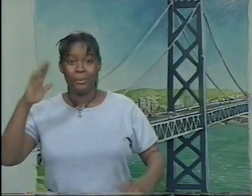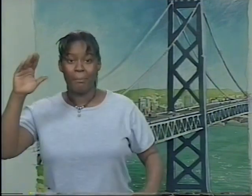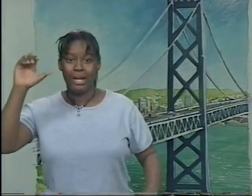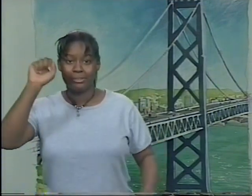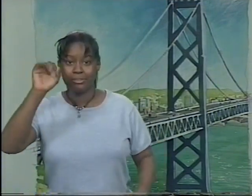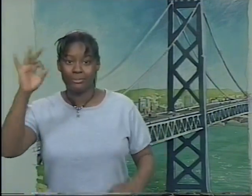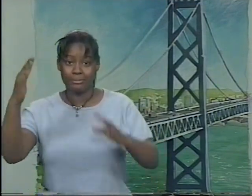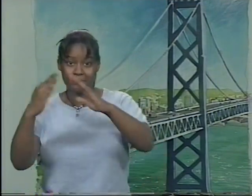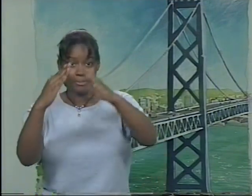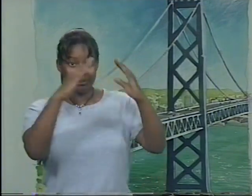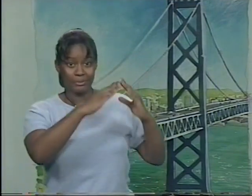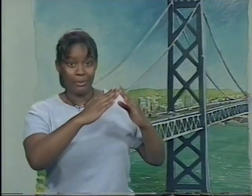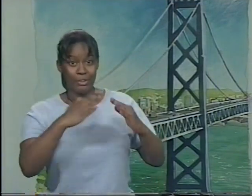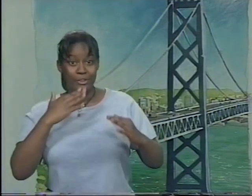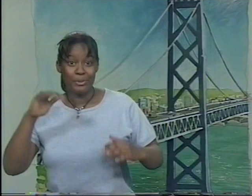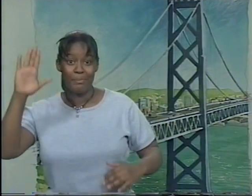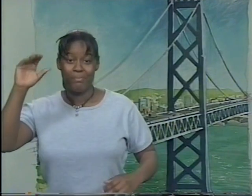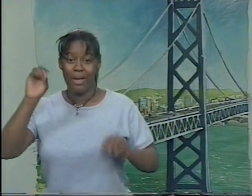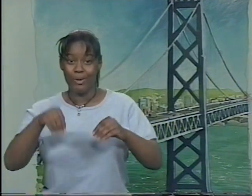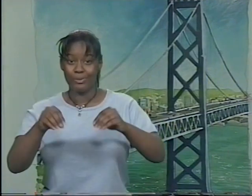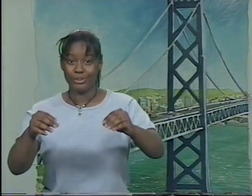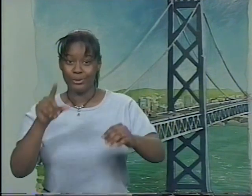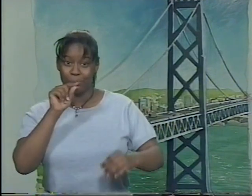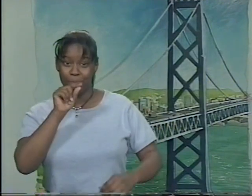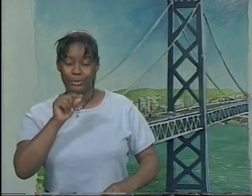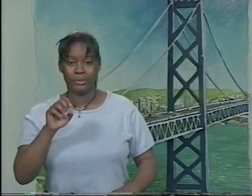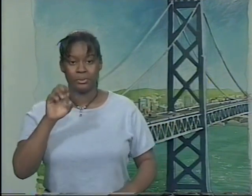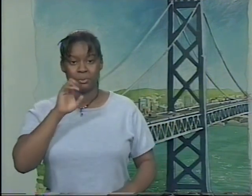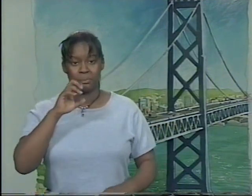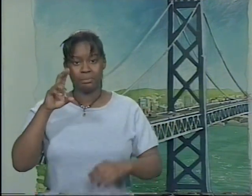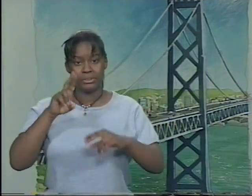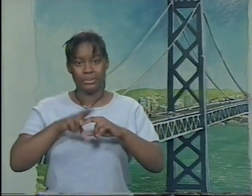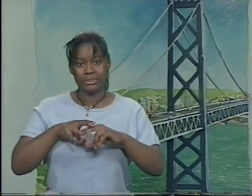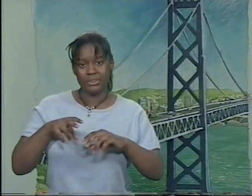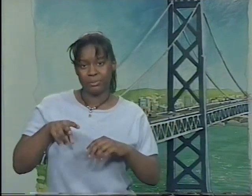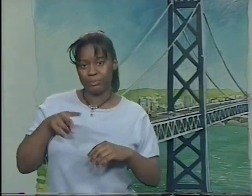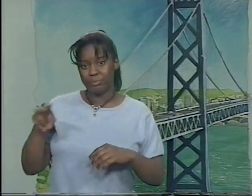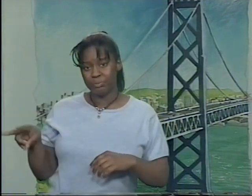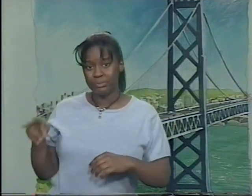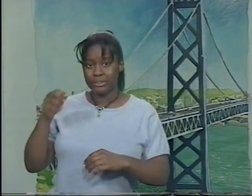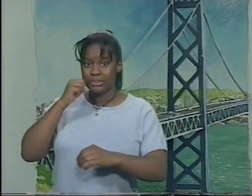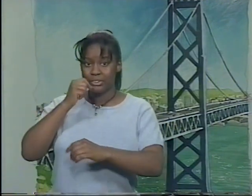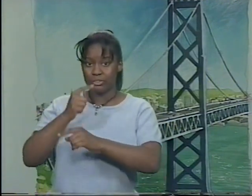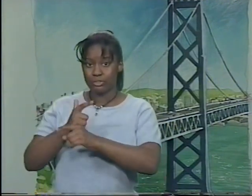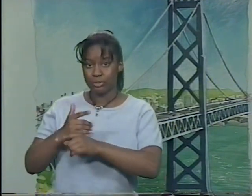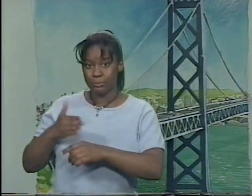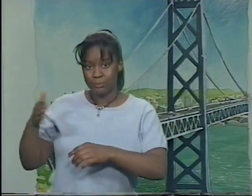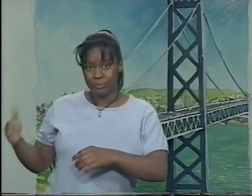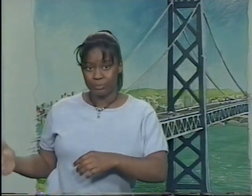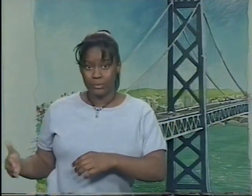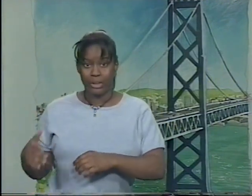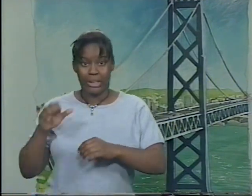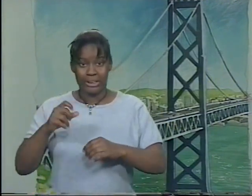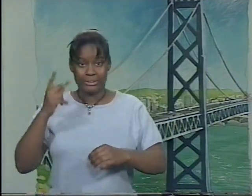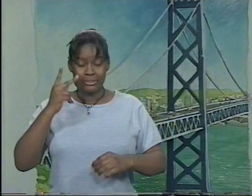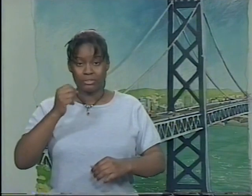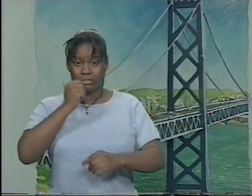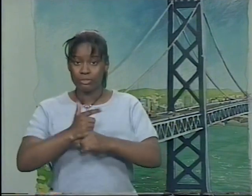"Good-bye, San Francisco Bay. Good-bye, sea gulls." Emi glanced at her sister sitting next to her and